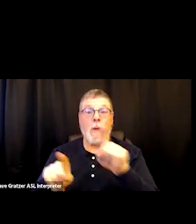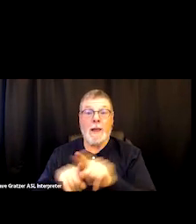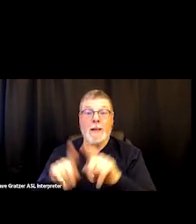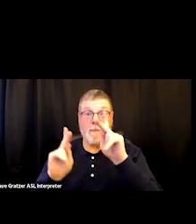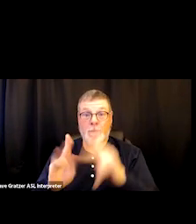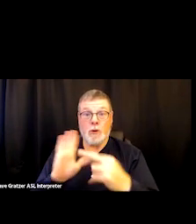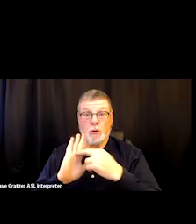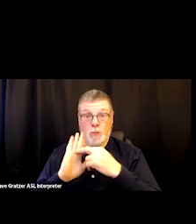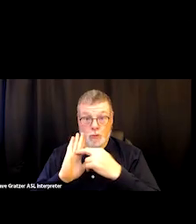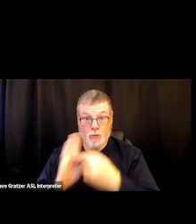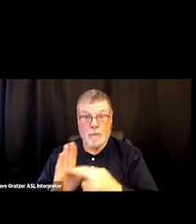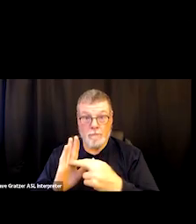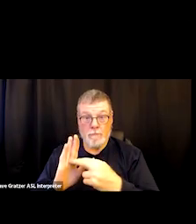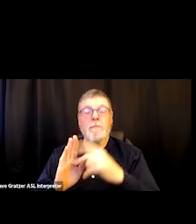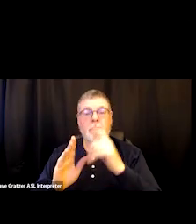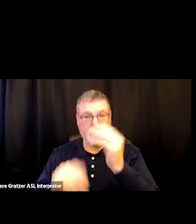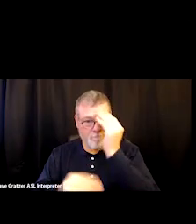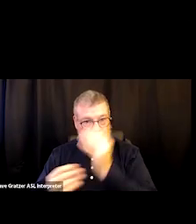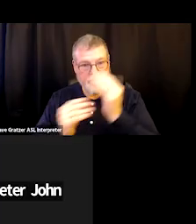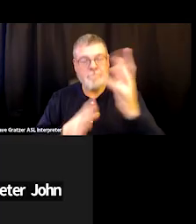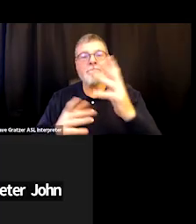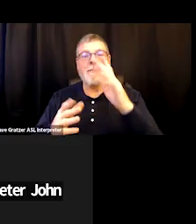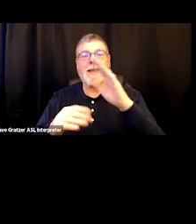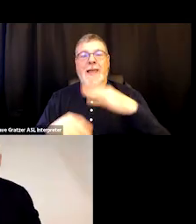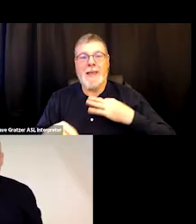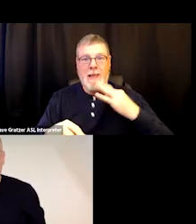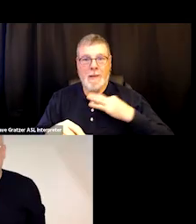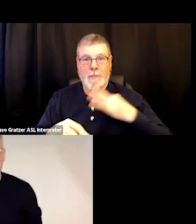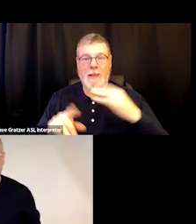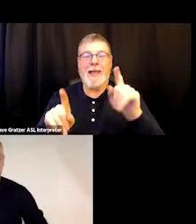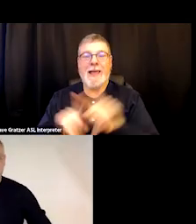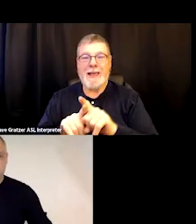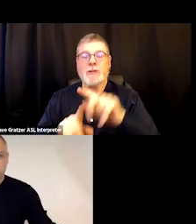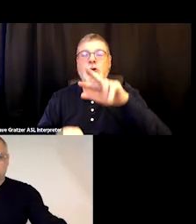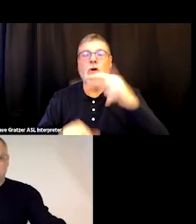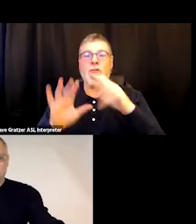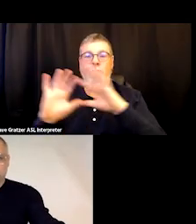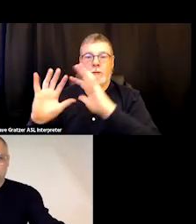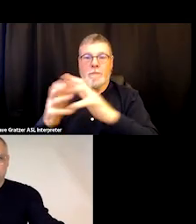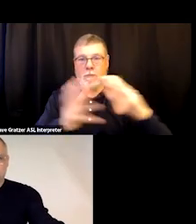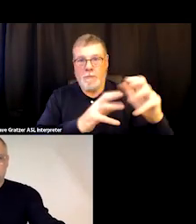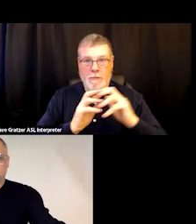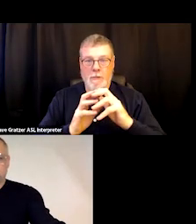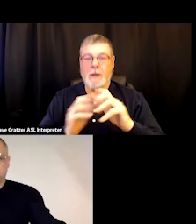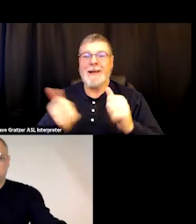are submitting an online disability benefit application as a third party for the applicant that you're assisting.